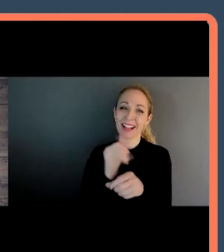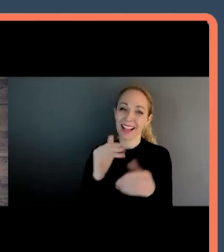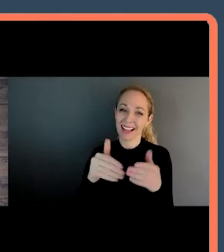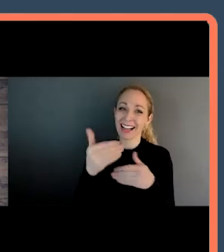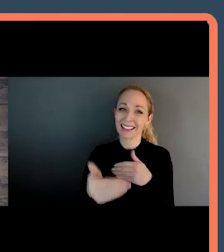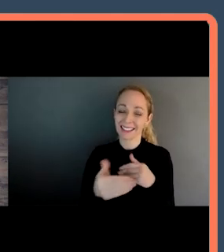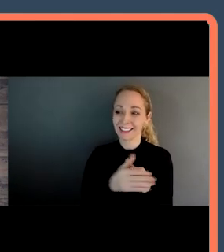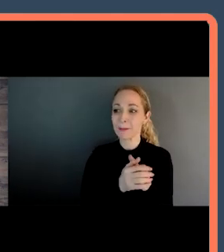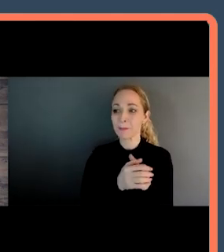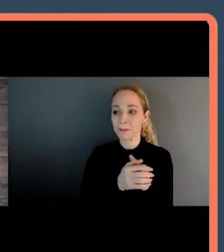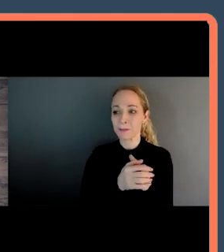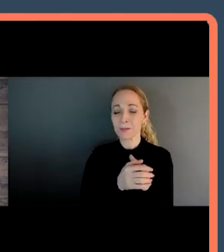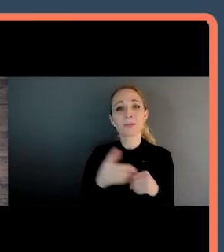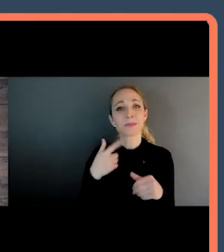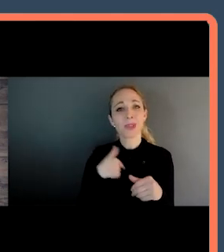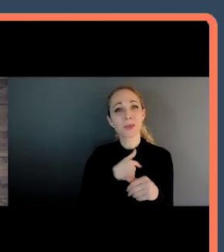SO WE NEED TWO FIELDS.